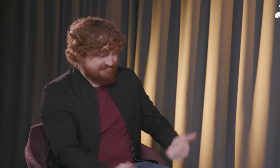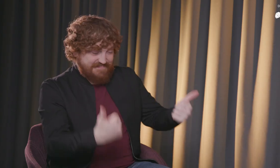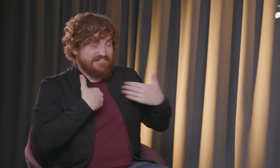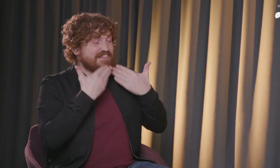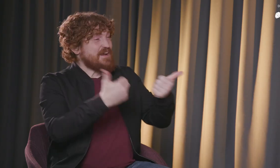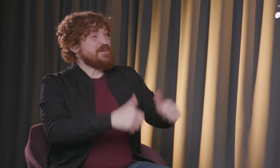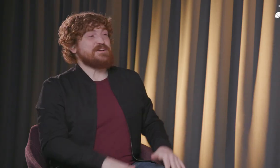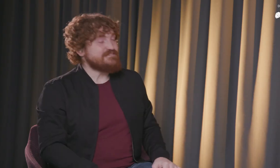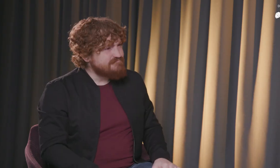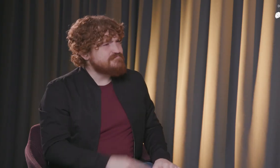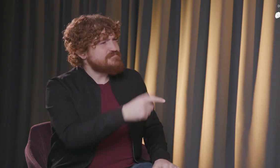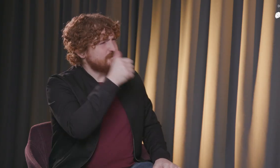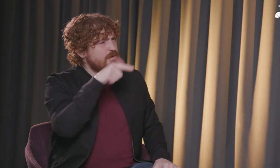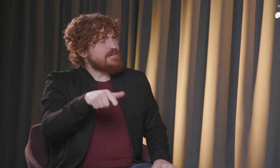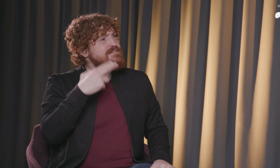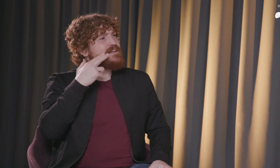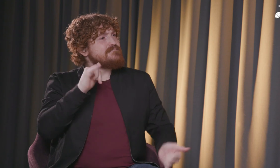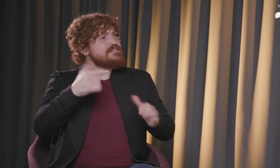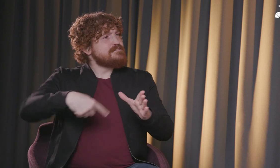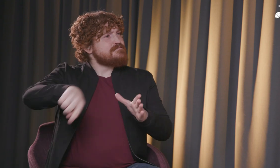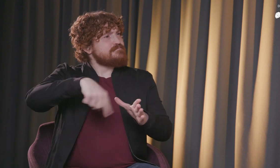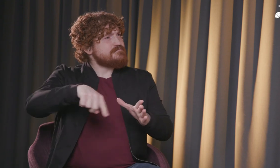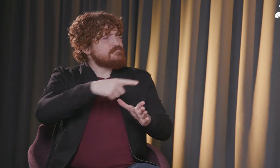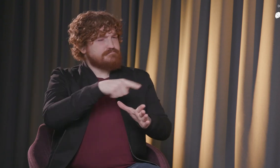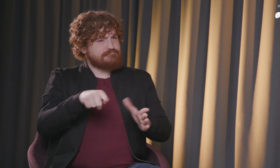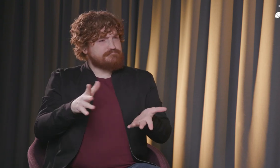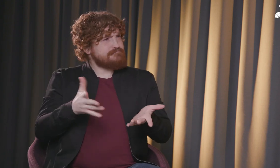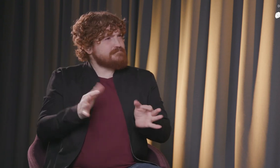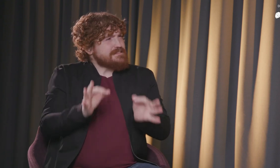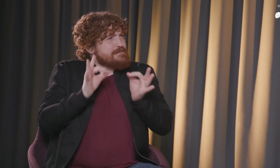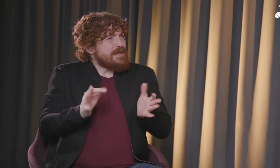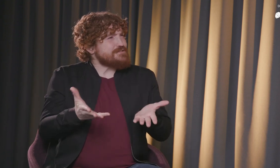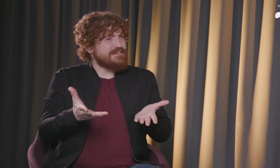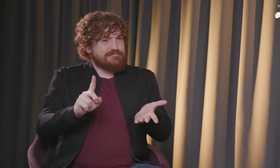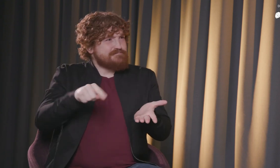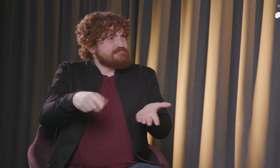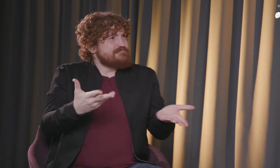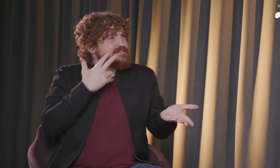I’m fine, thank you! What do you think makes Deaffest so special?